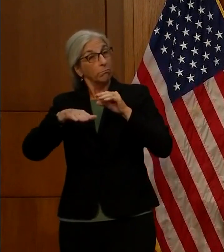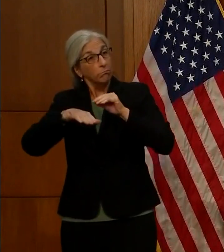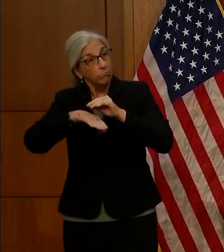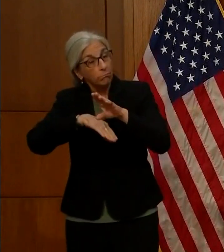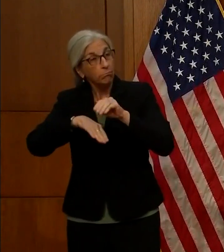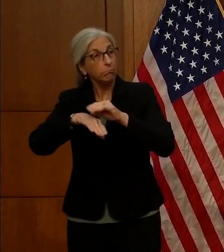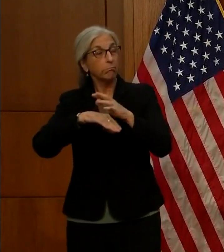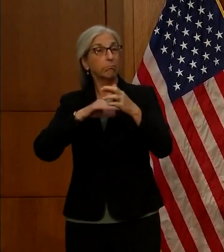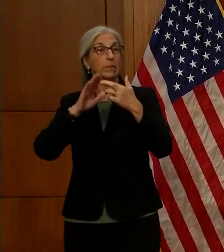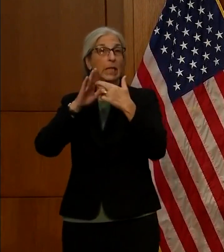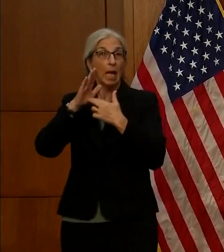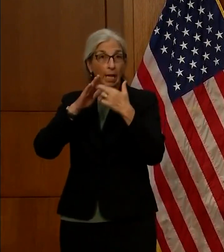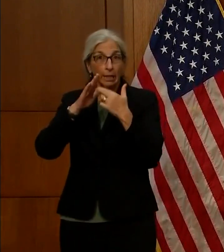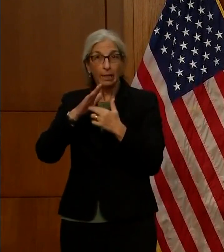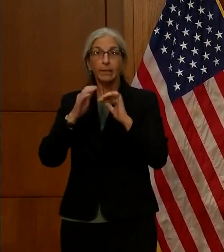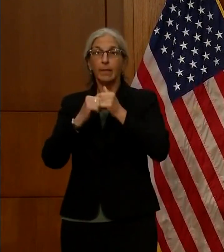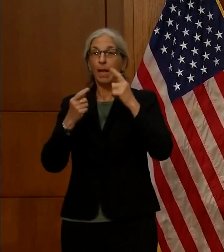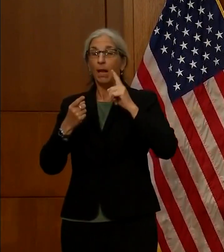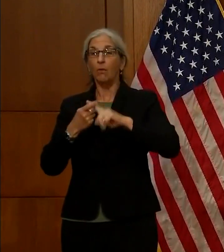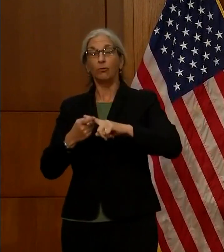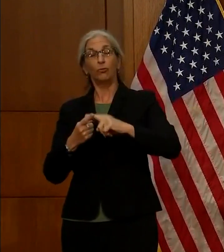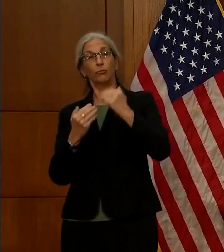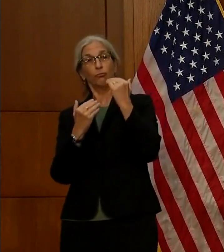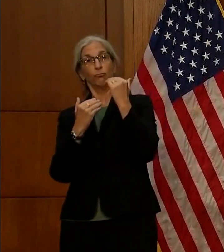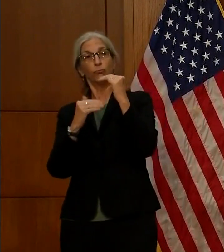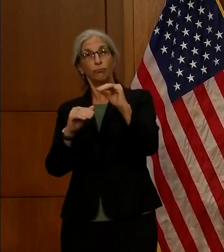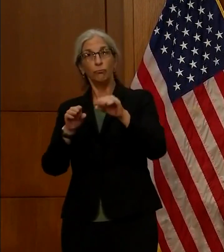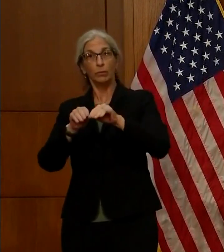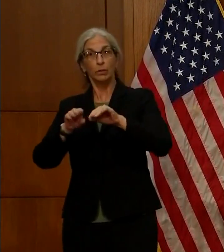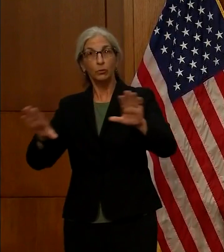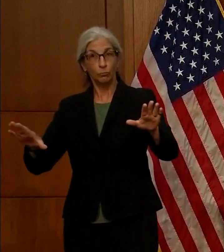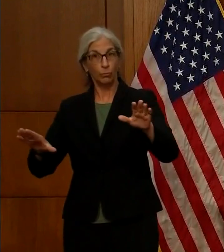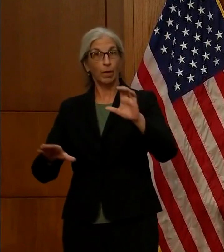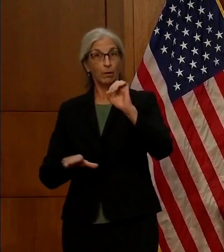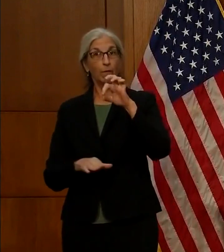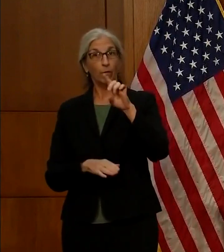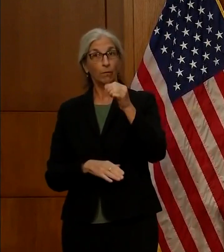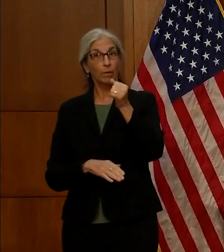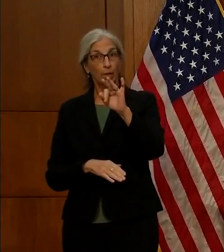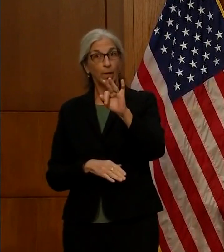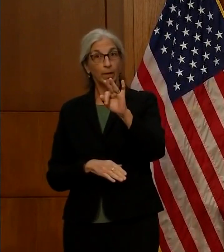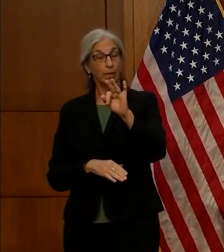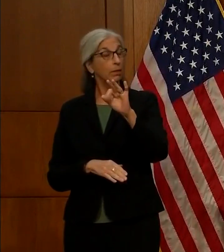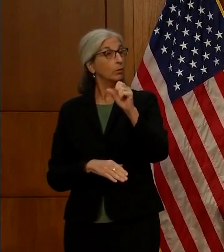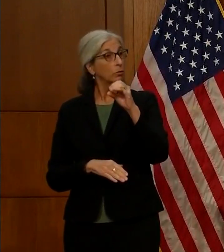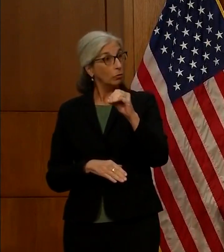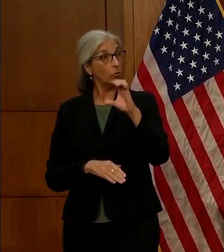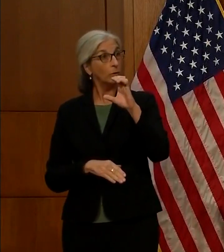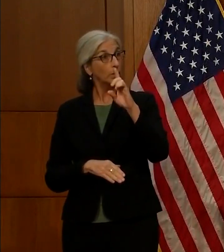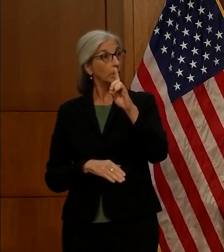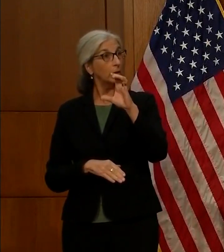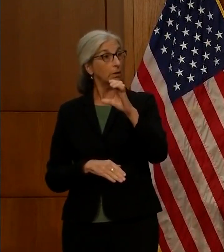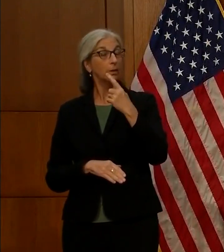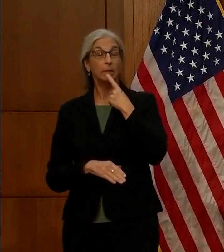OFFERED GUIDELINES ON. HOW TO- OF. COMBAT THE SPREAD OF COVERT